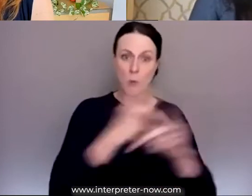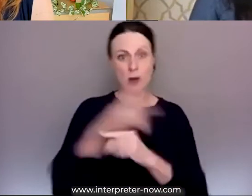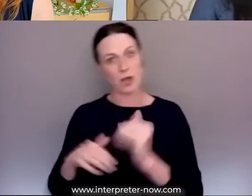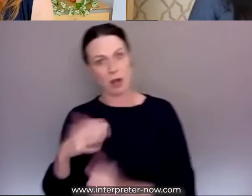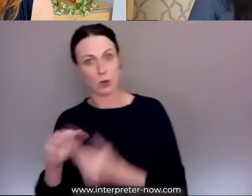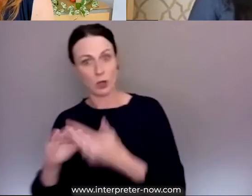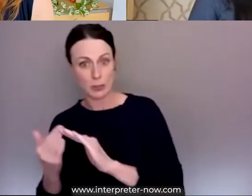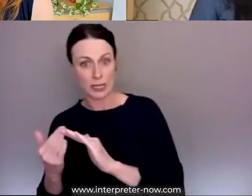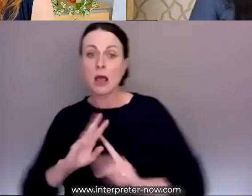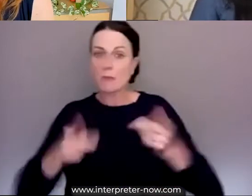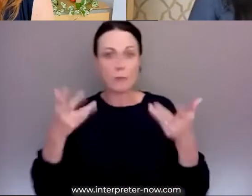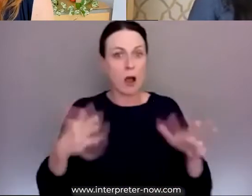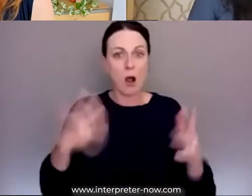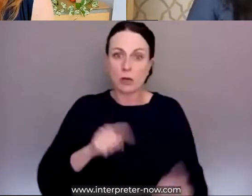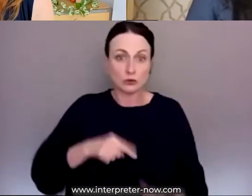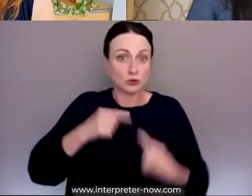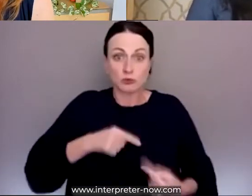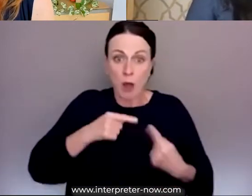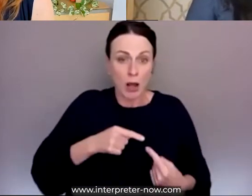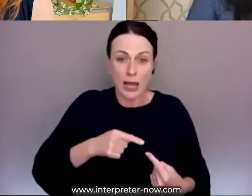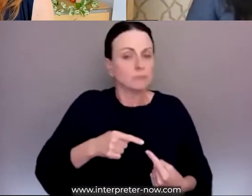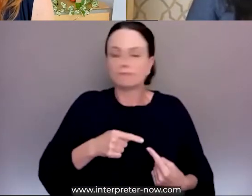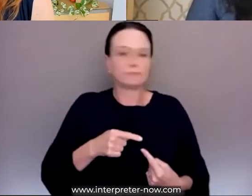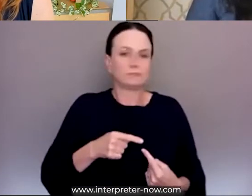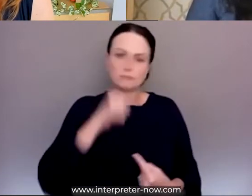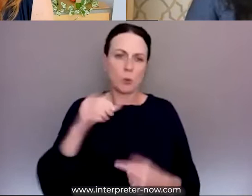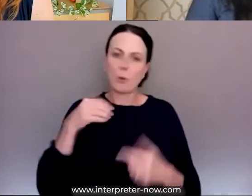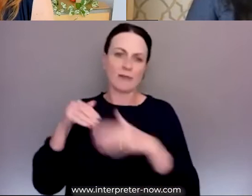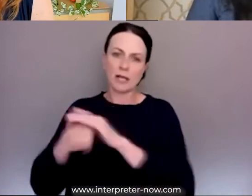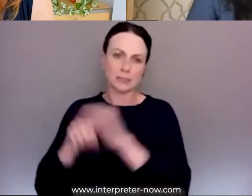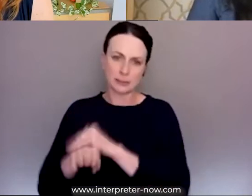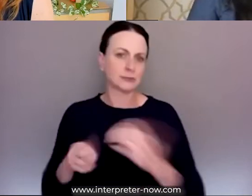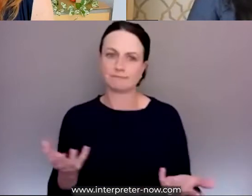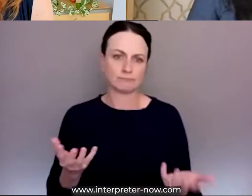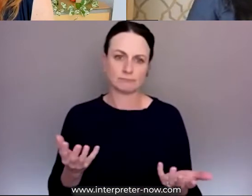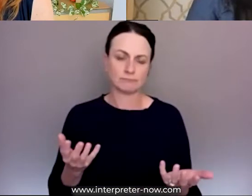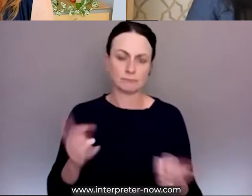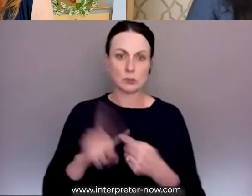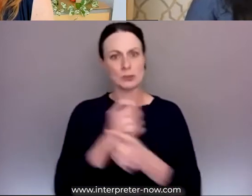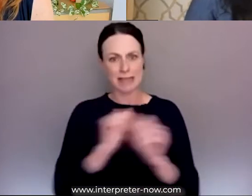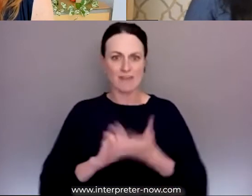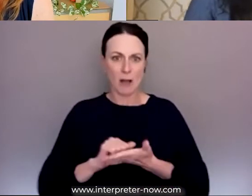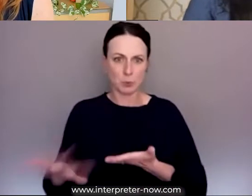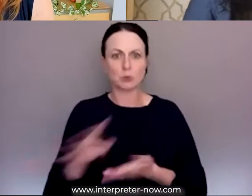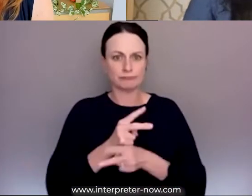It's the people that are already struggling that are not going to have access to safe abortions.